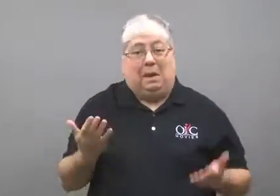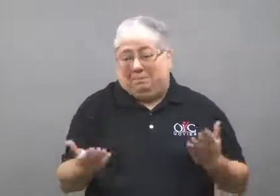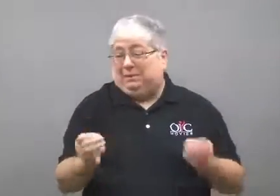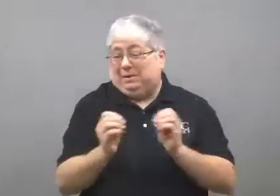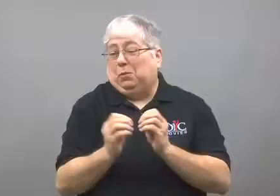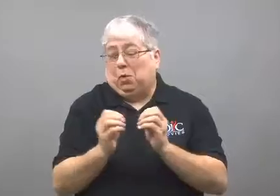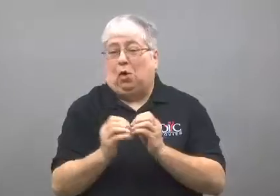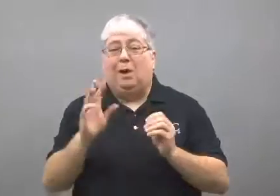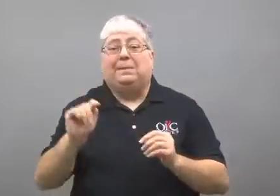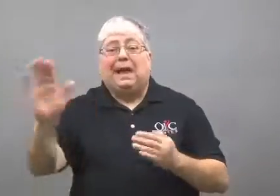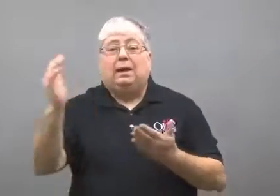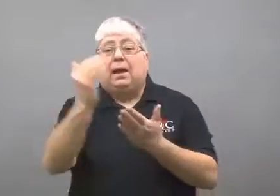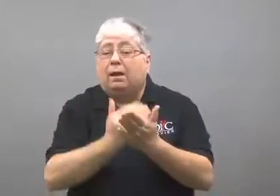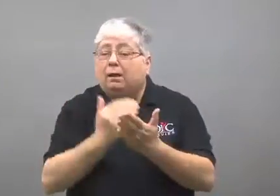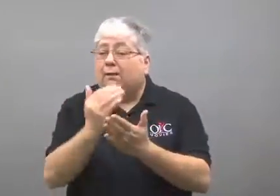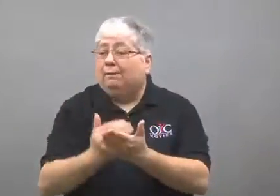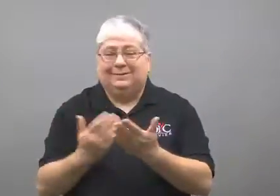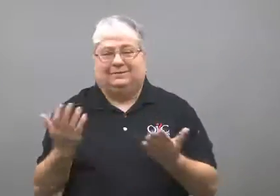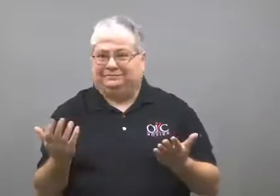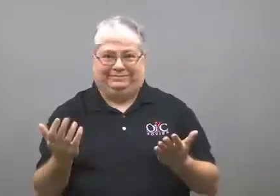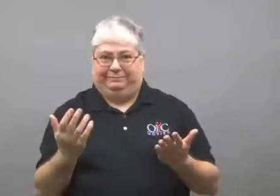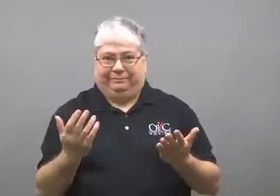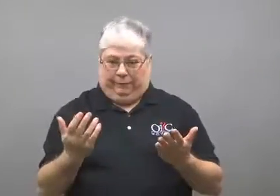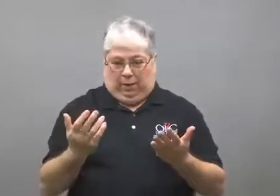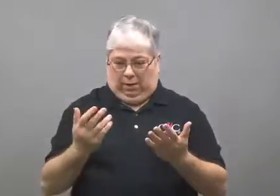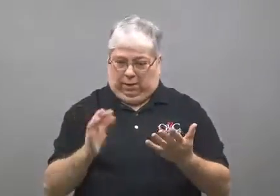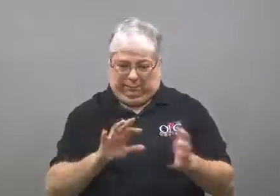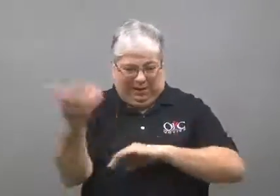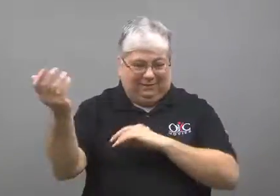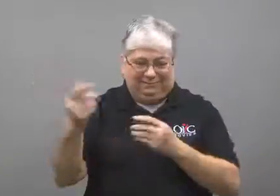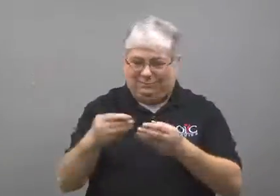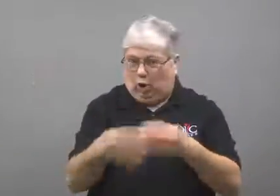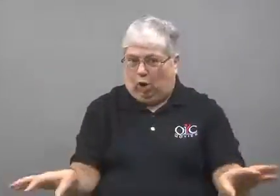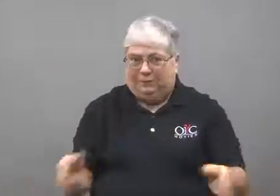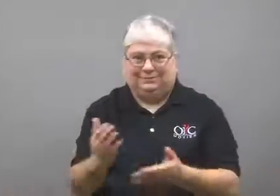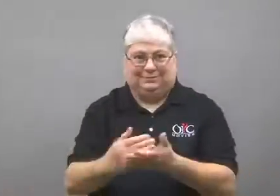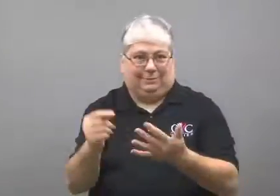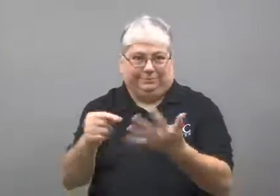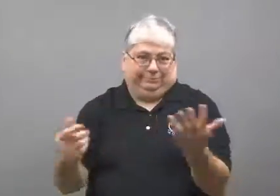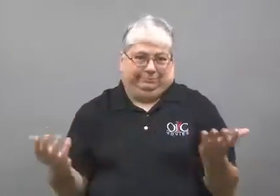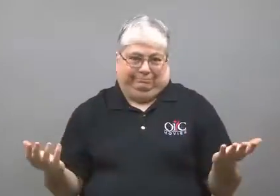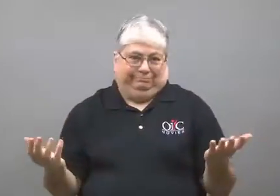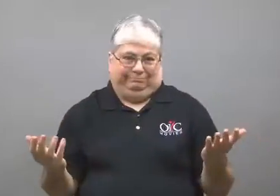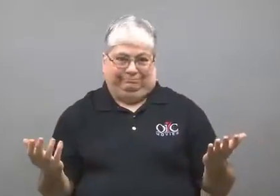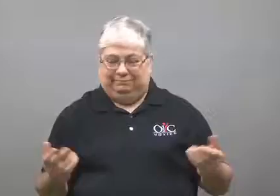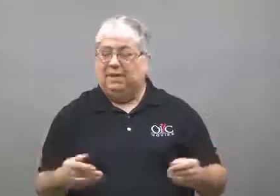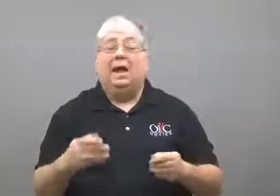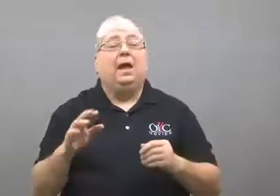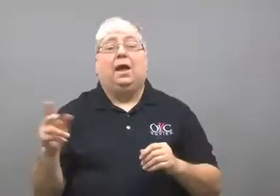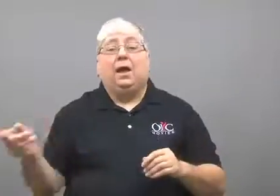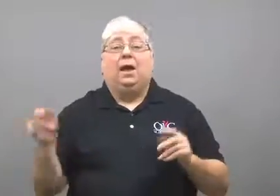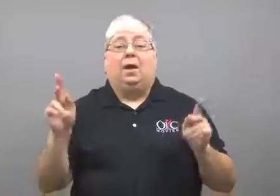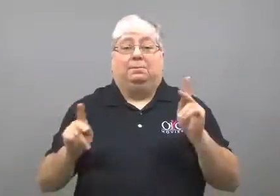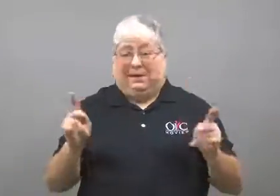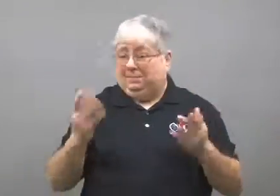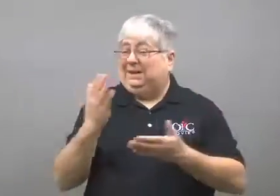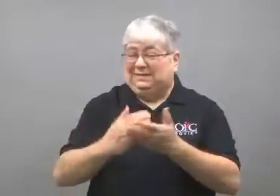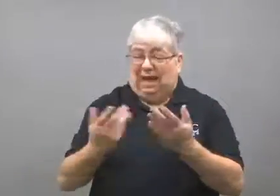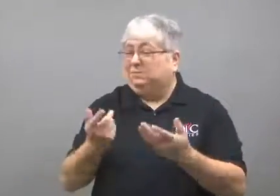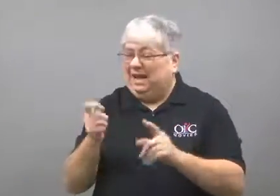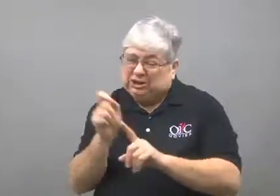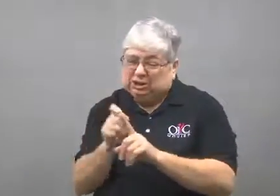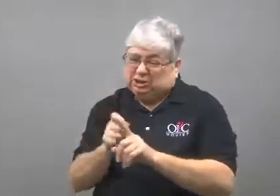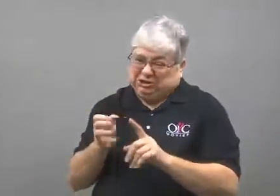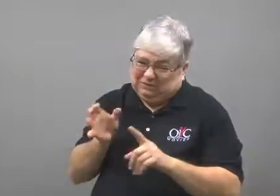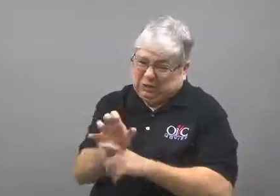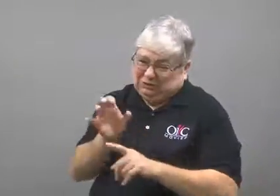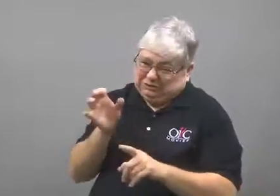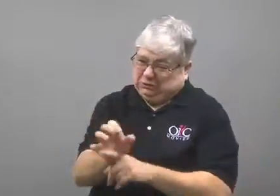There may have been more but the recordkeeping was shoddy and some was lost.